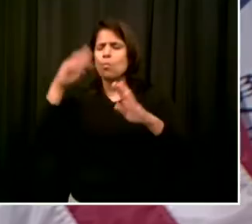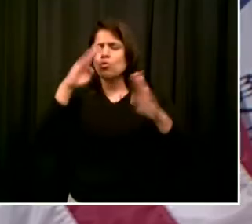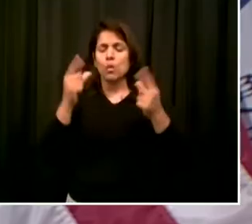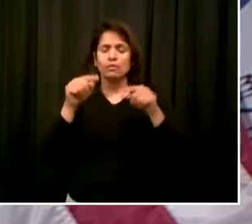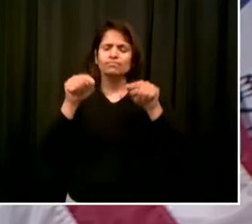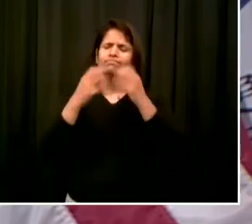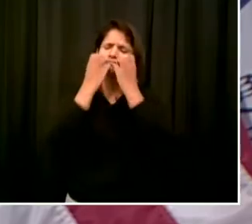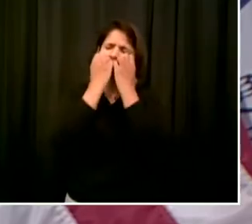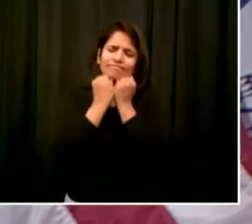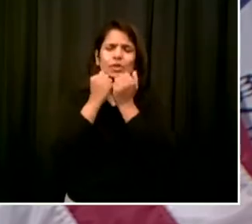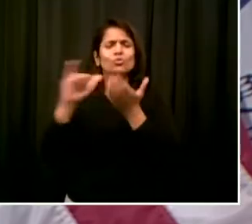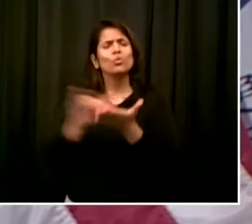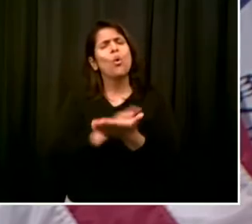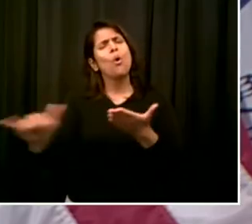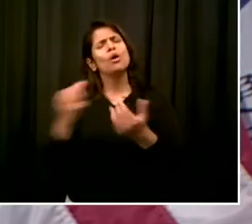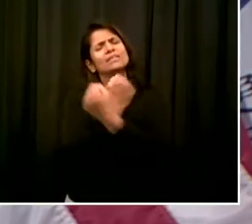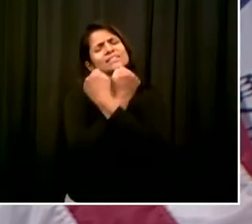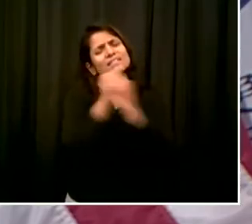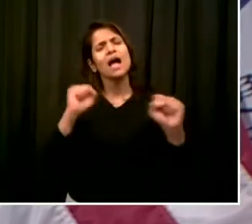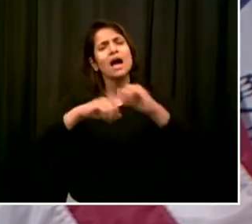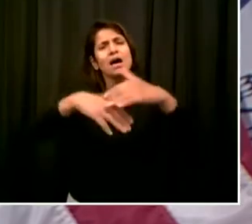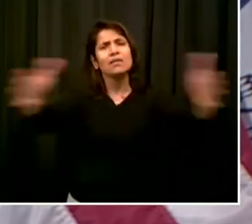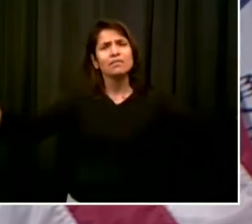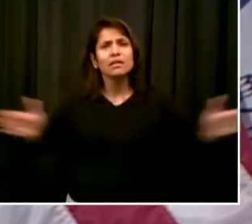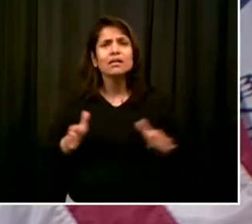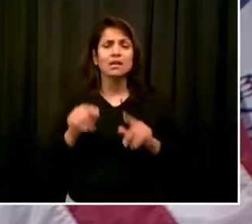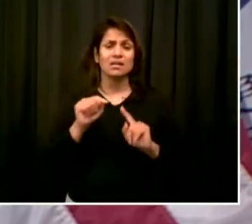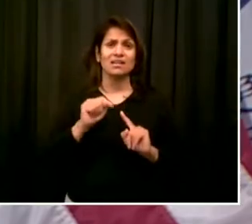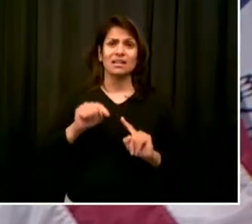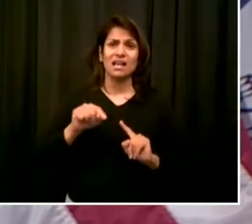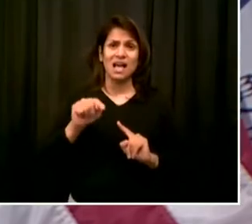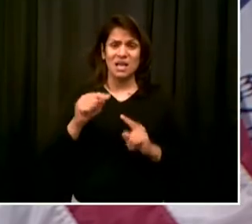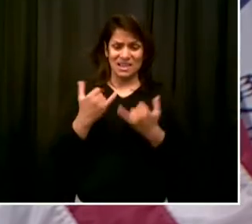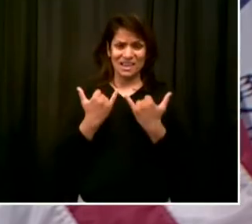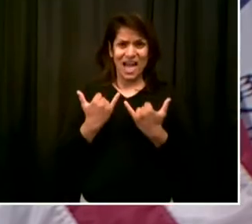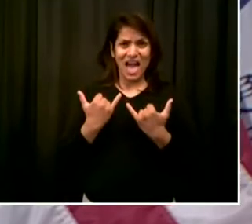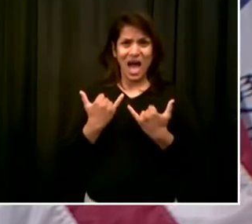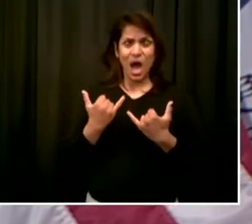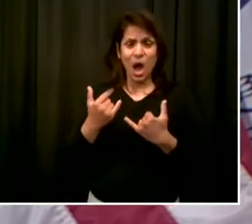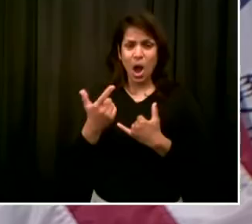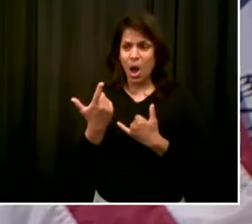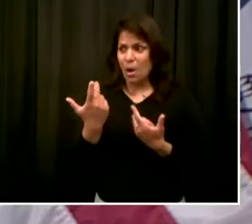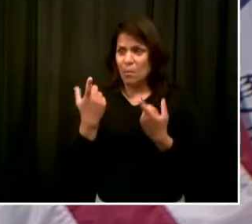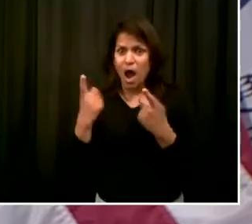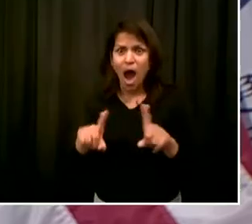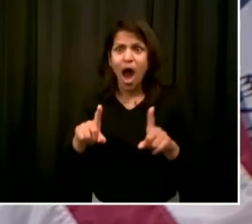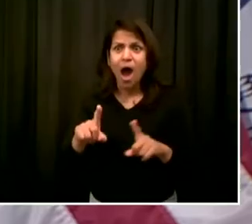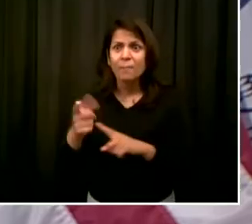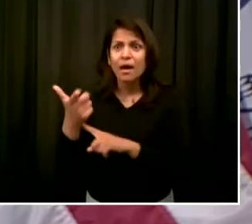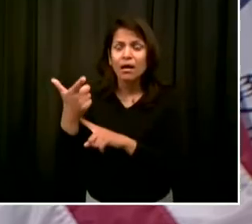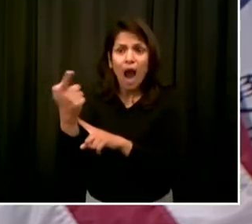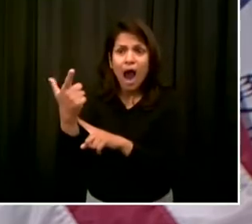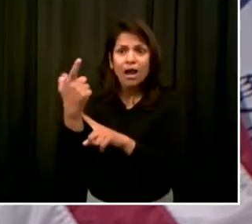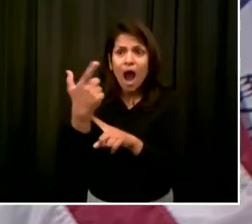ACHNG. ES I HAVE TO SEE EVIDENCE AND FEEL IN MY HEART AND SOUL THAT THEY WILL BE SAFE. YOU KNOW I A VMEY RCONCERNED ABOUT THE UPTICK AND WE HAVE TO